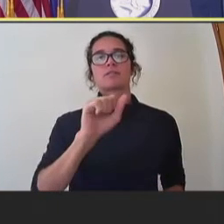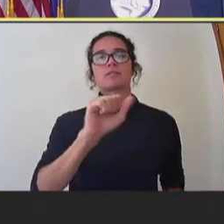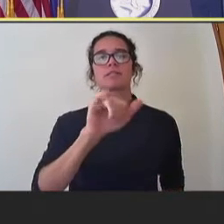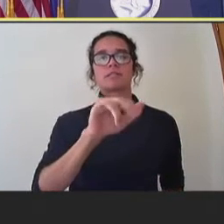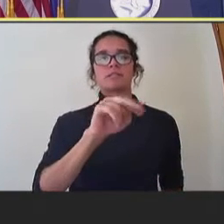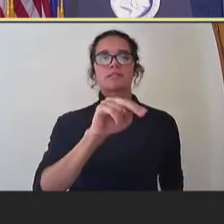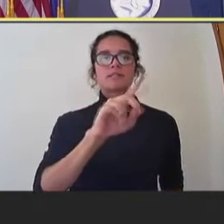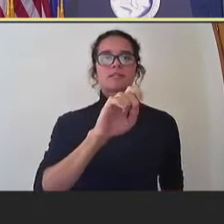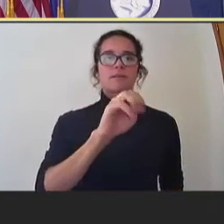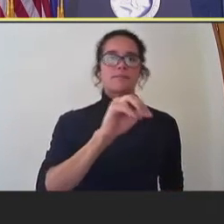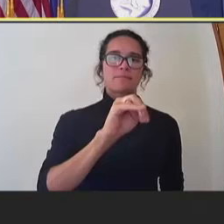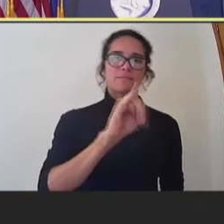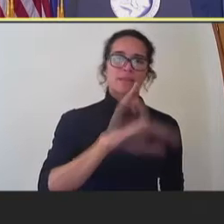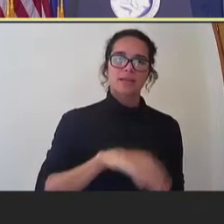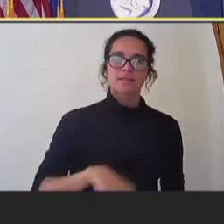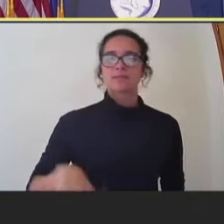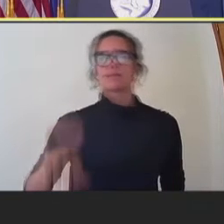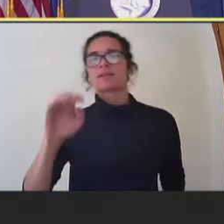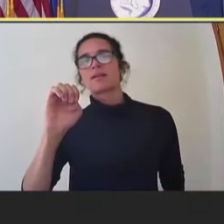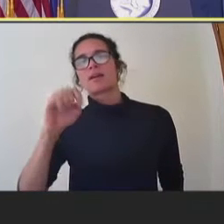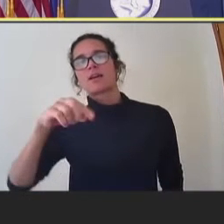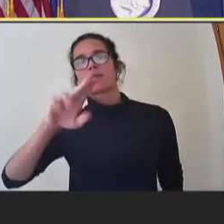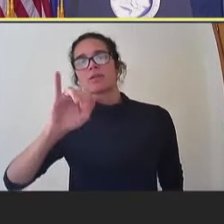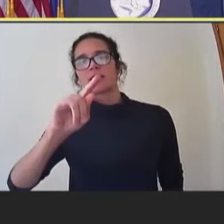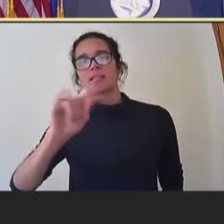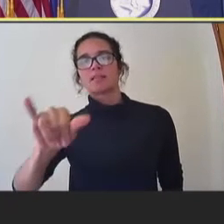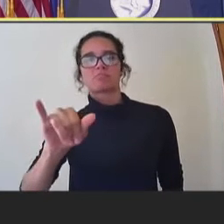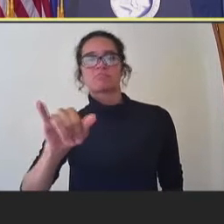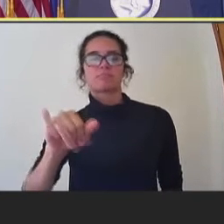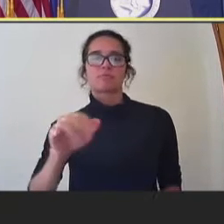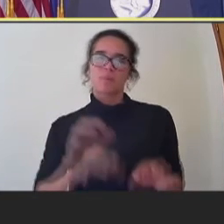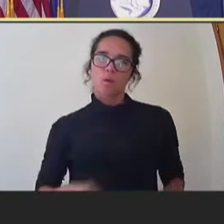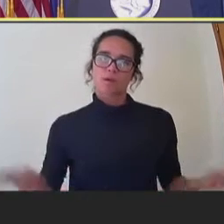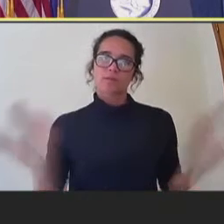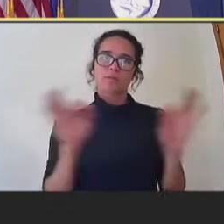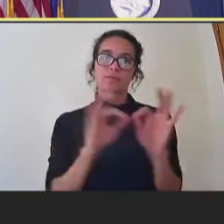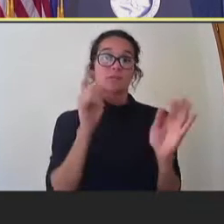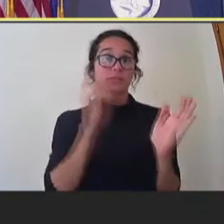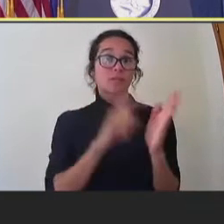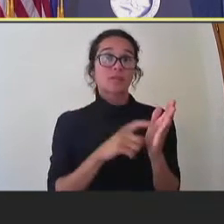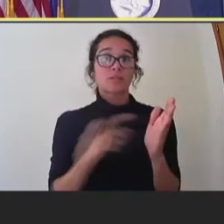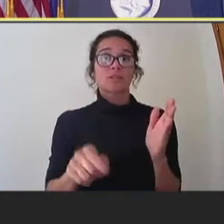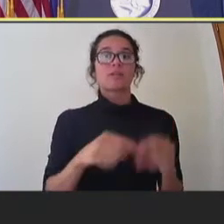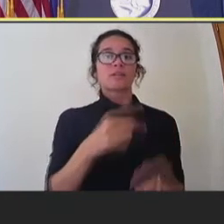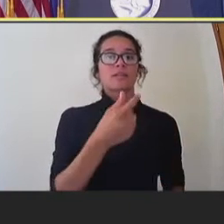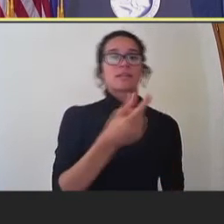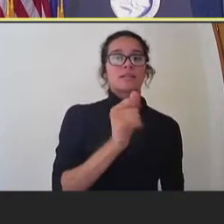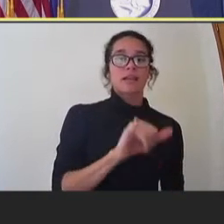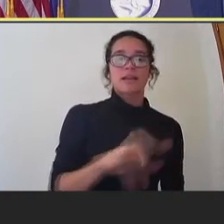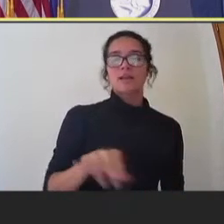Mpox vaccination disparities persist for gay and bisexual men and other men who have sex with men,